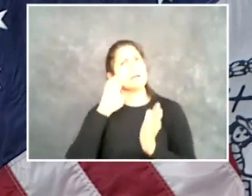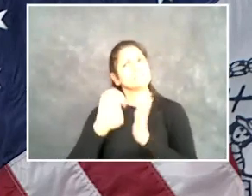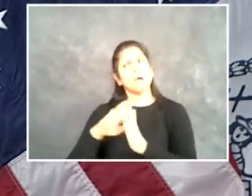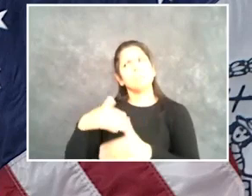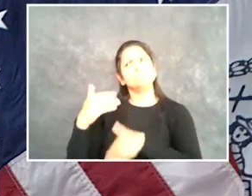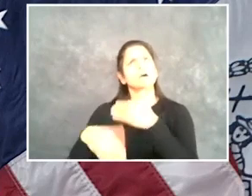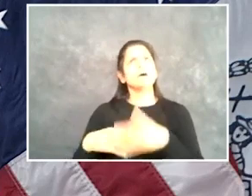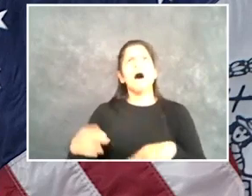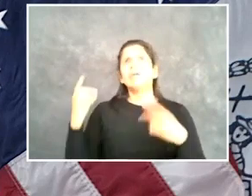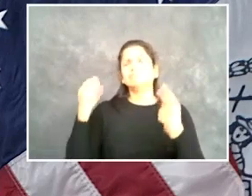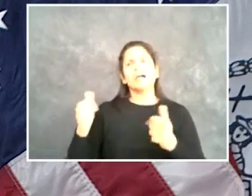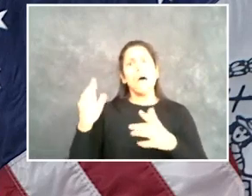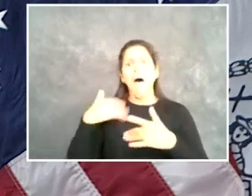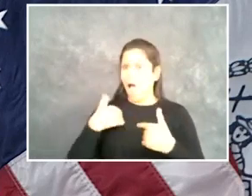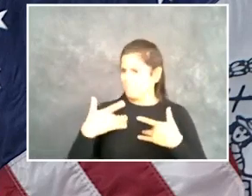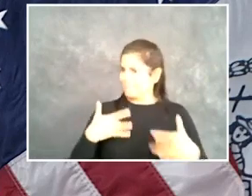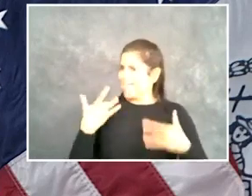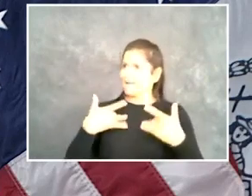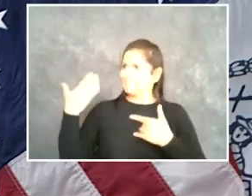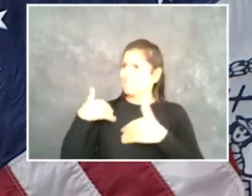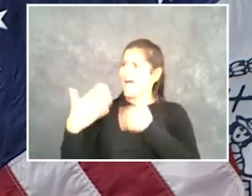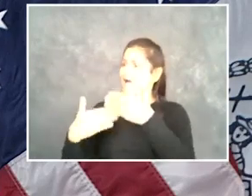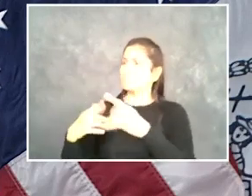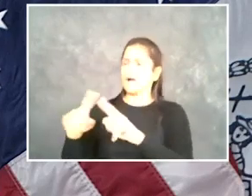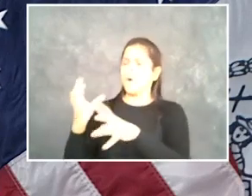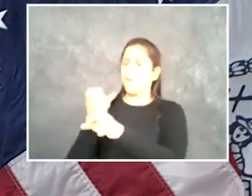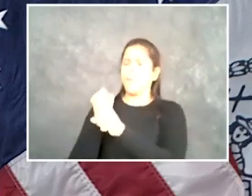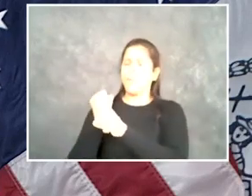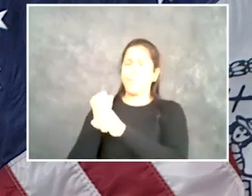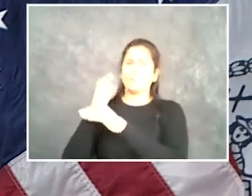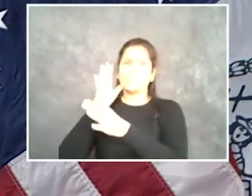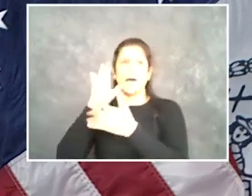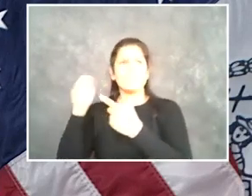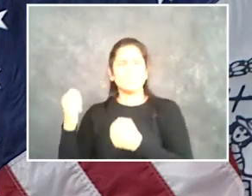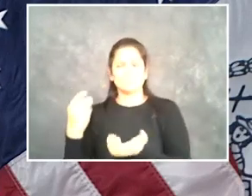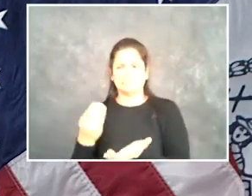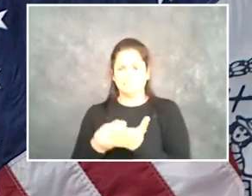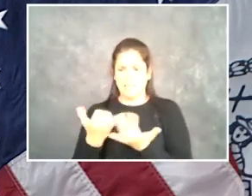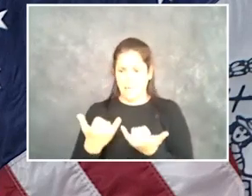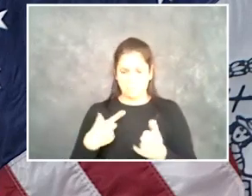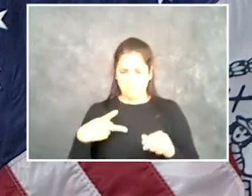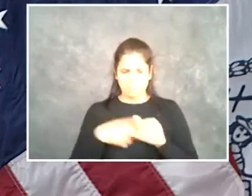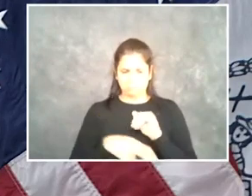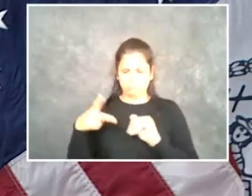AN INITIATIVE THAT COULD ONLY WORK WITH A VERY SUBSTANTIAL